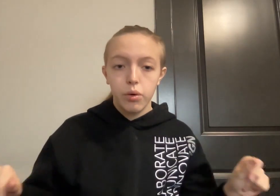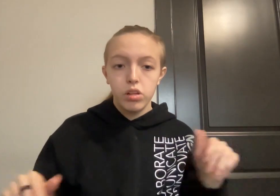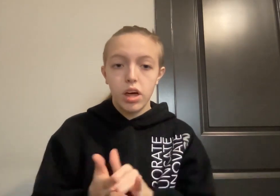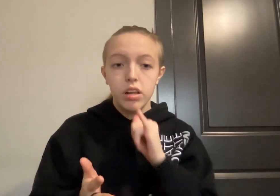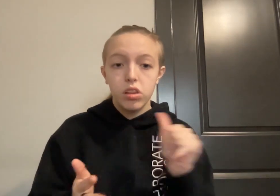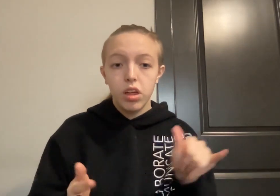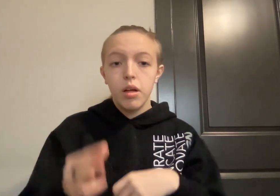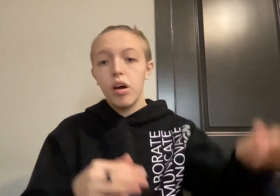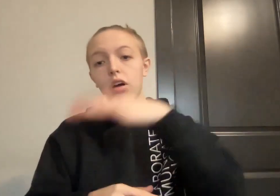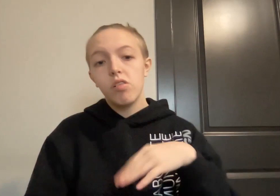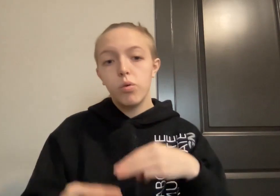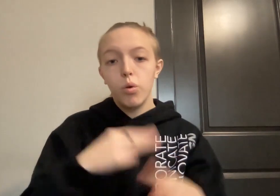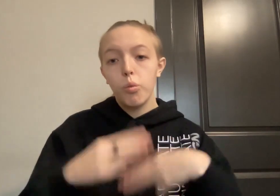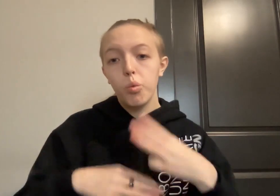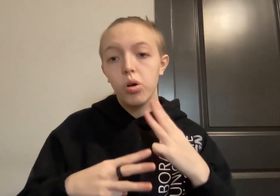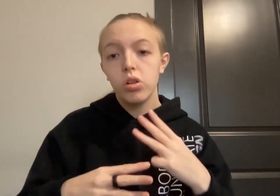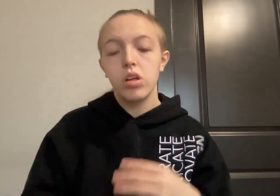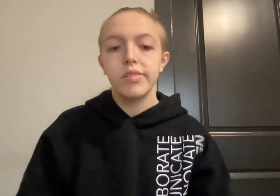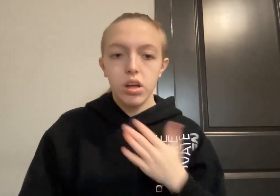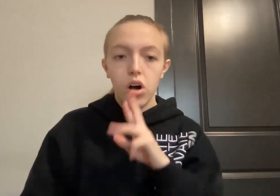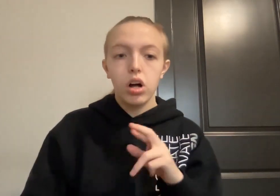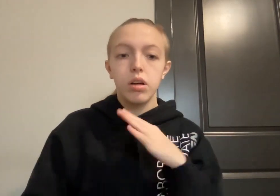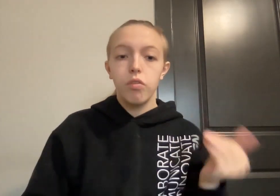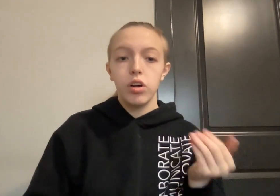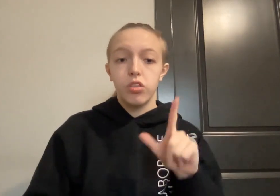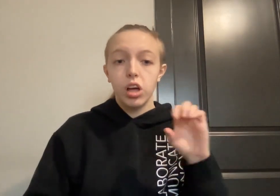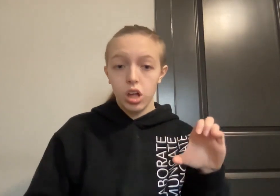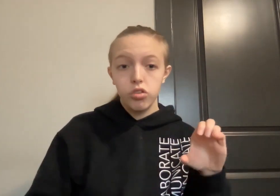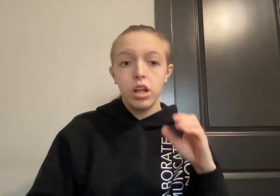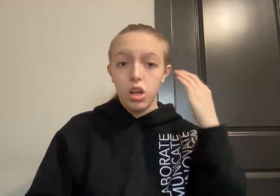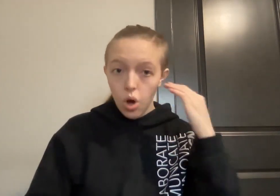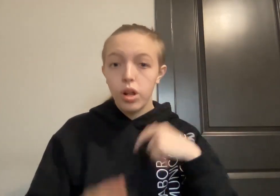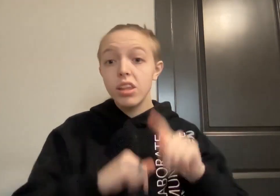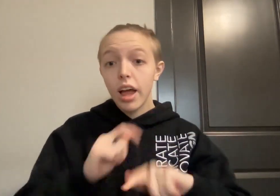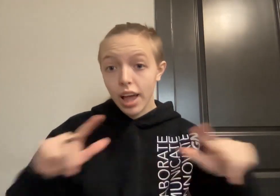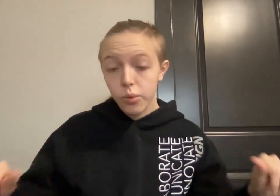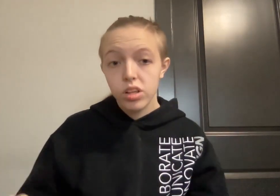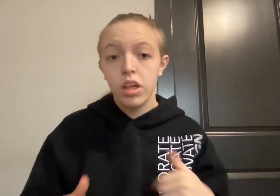sign language used in the whole world. There are over 300 known sign languages